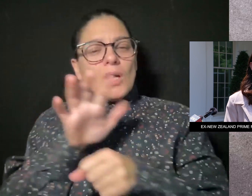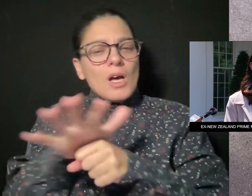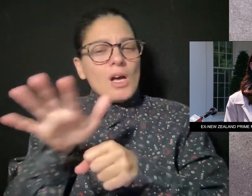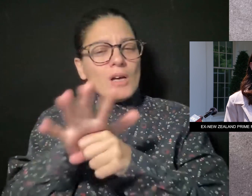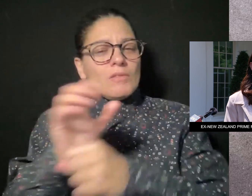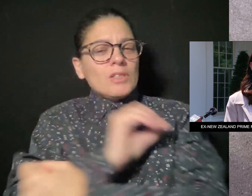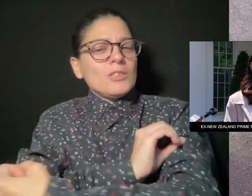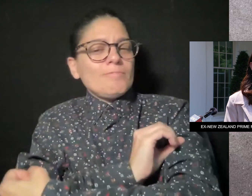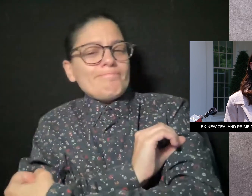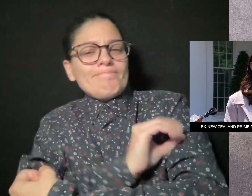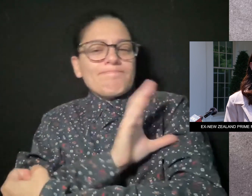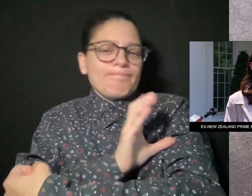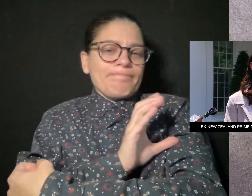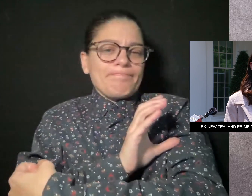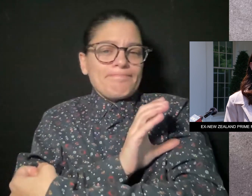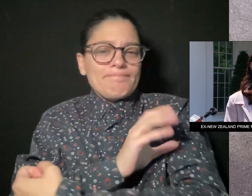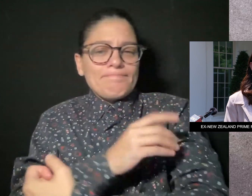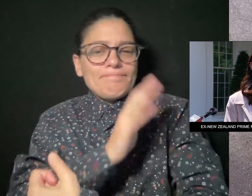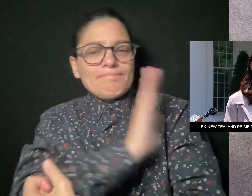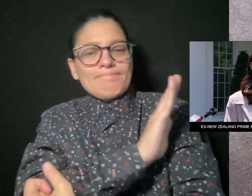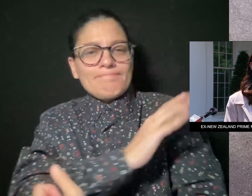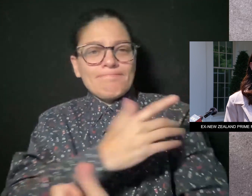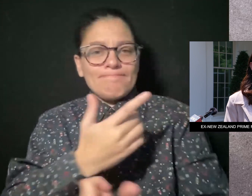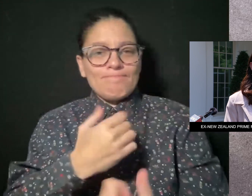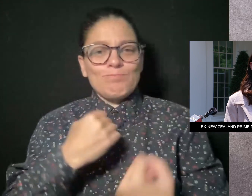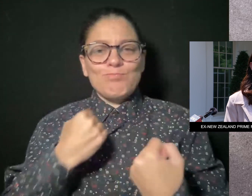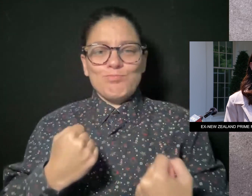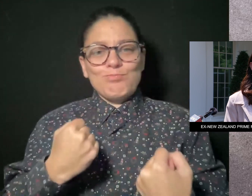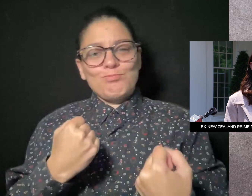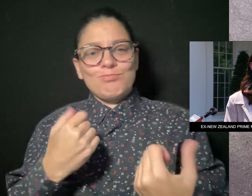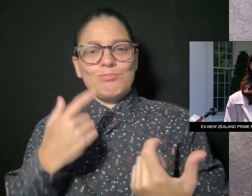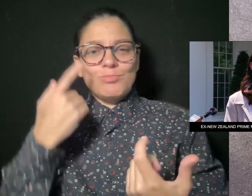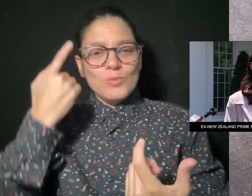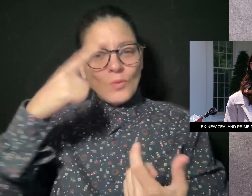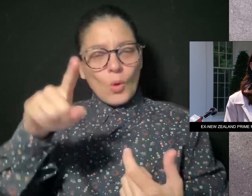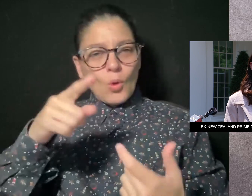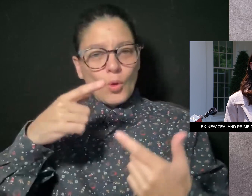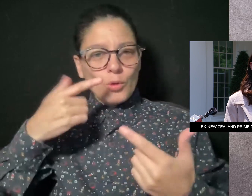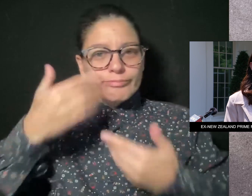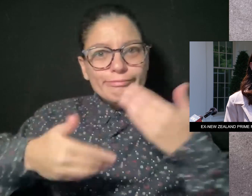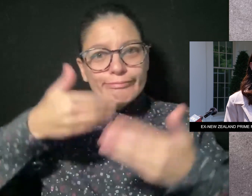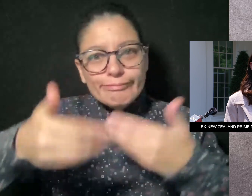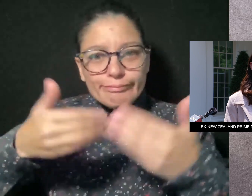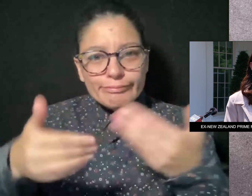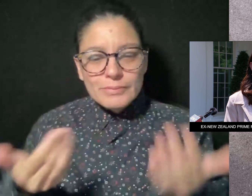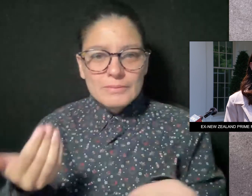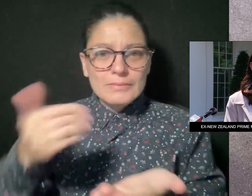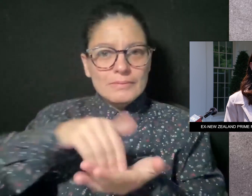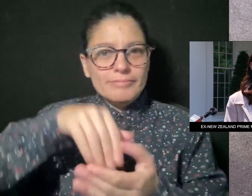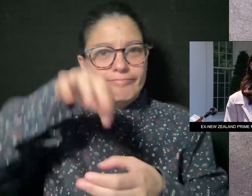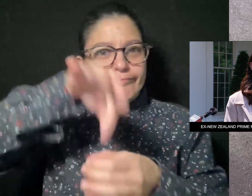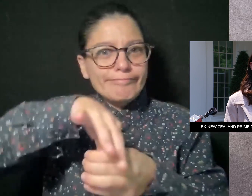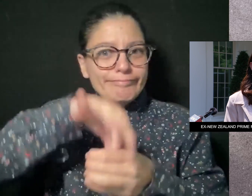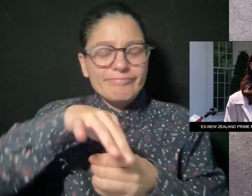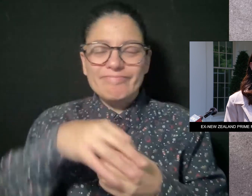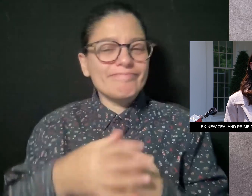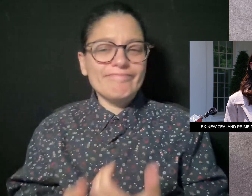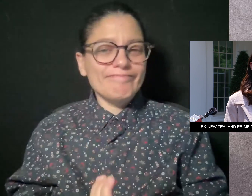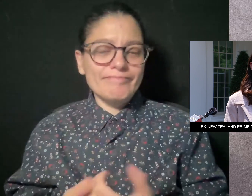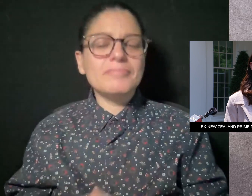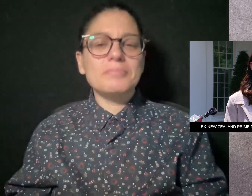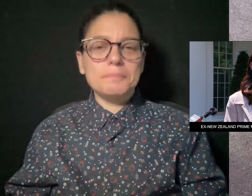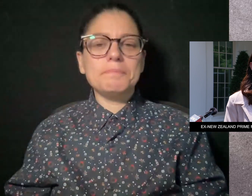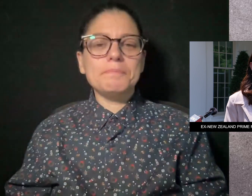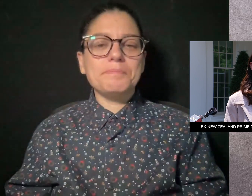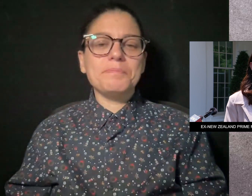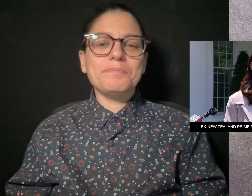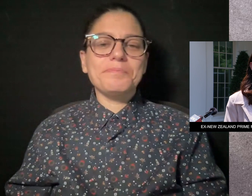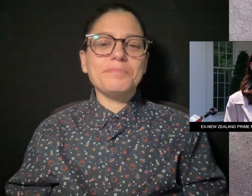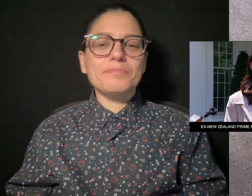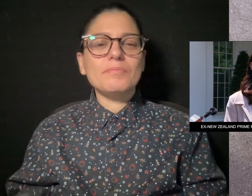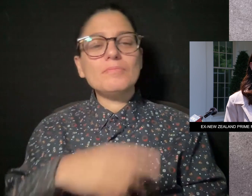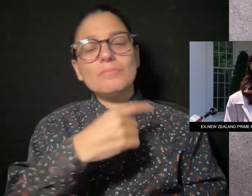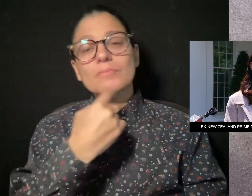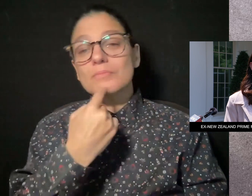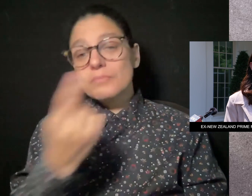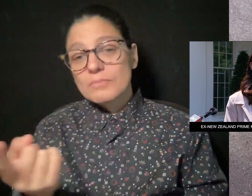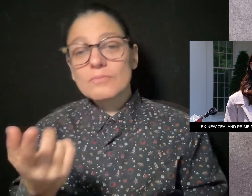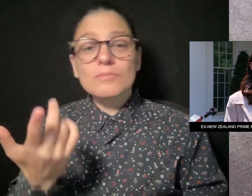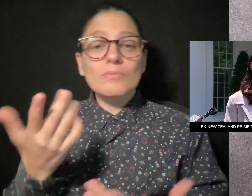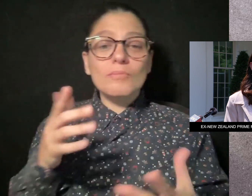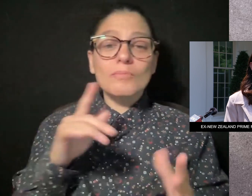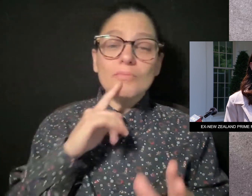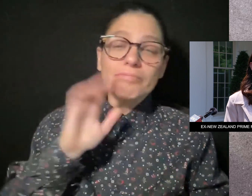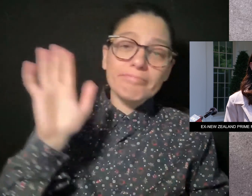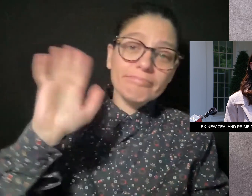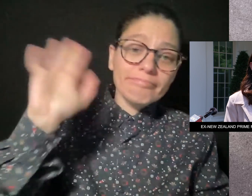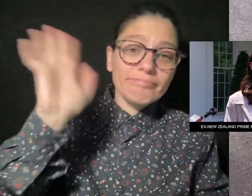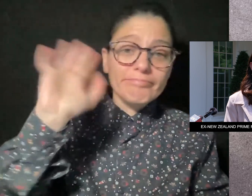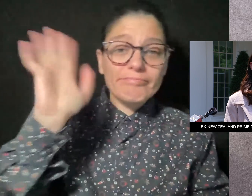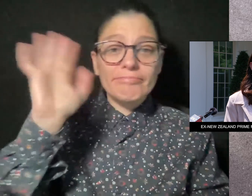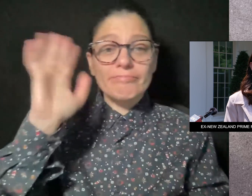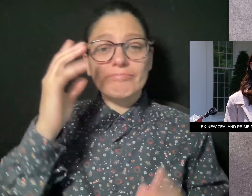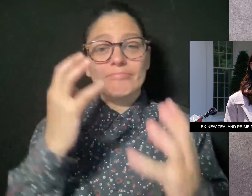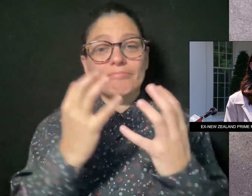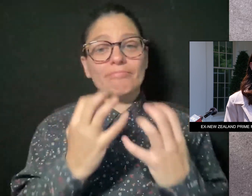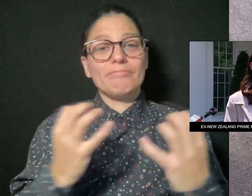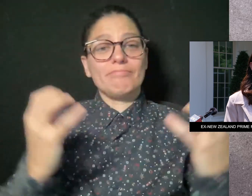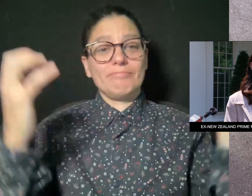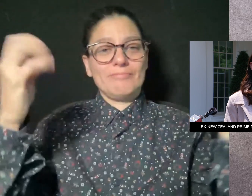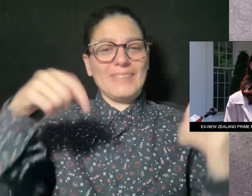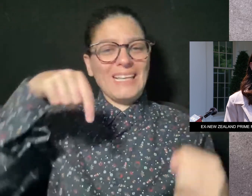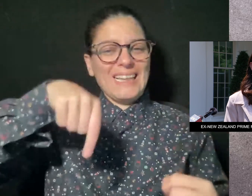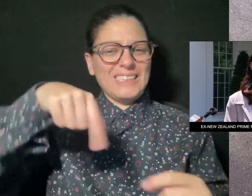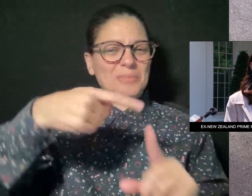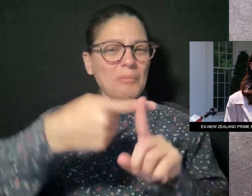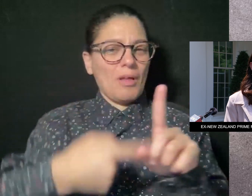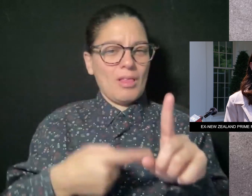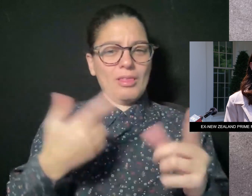in the tank to contest an election and she bid her final farewell earlier this month